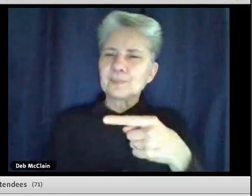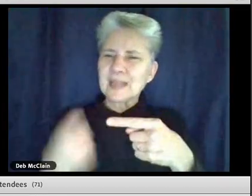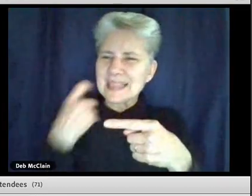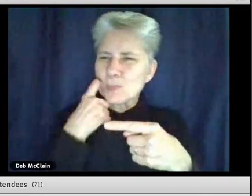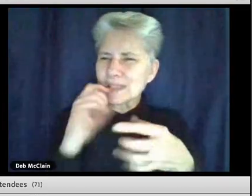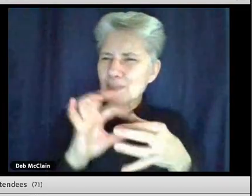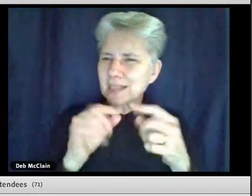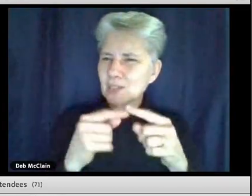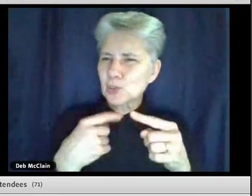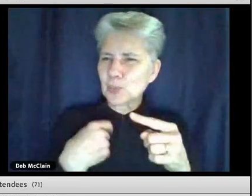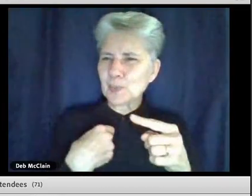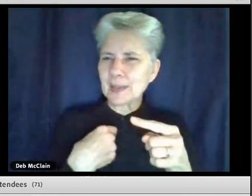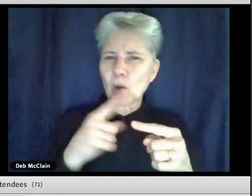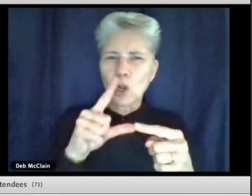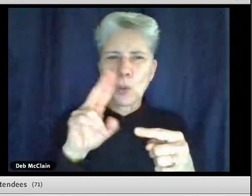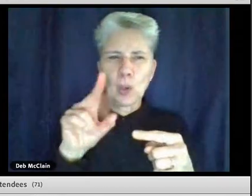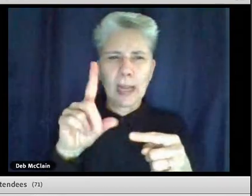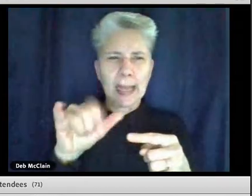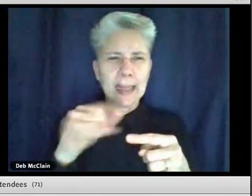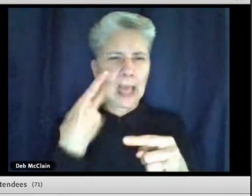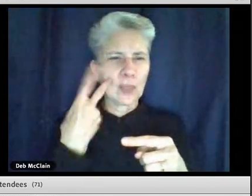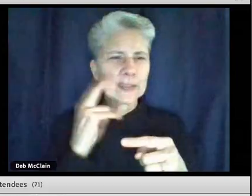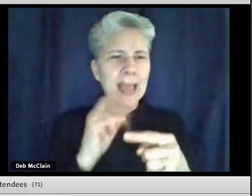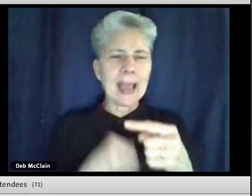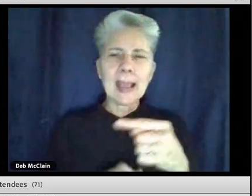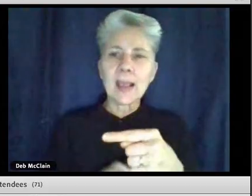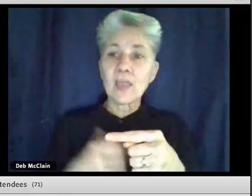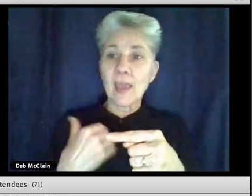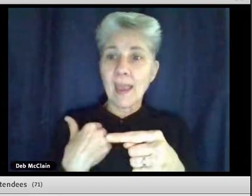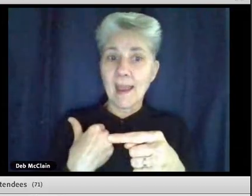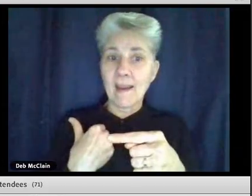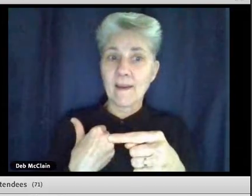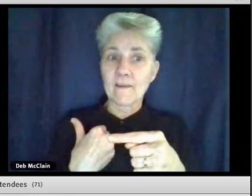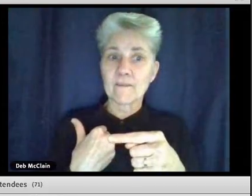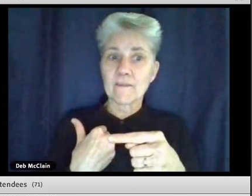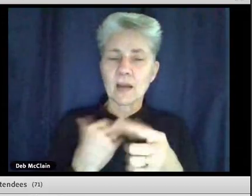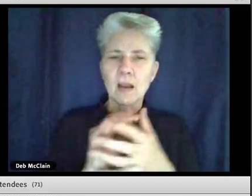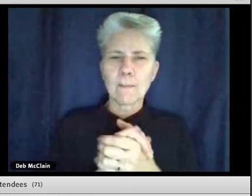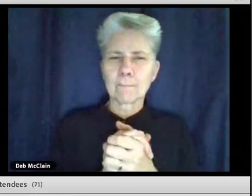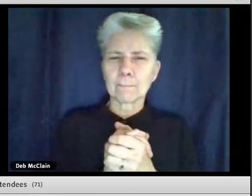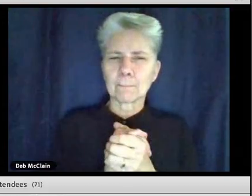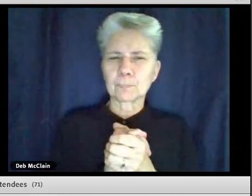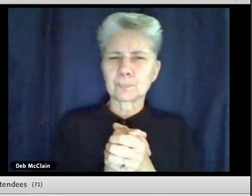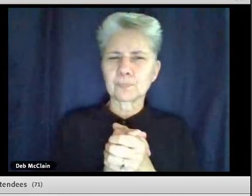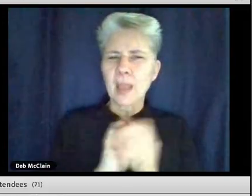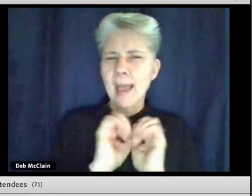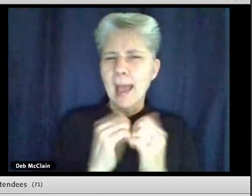Somebody just mentioned this to Lily the other day, and they've got, like,